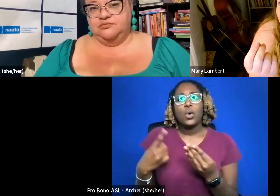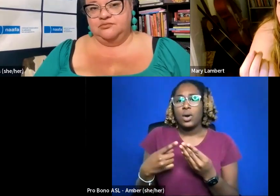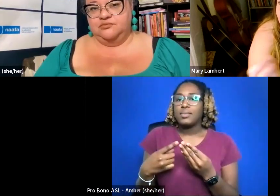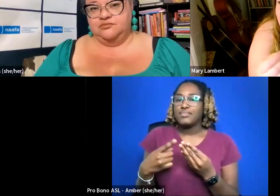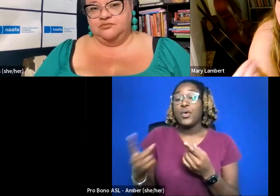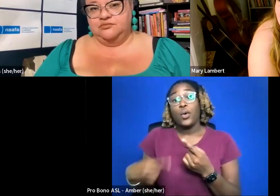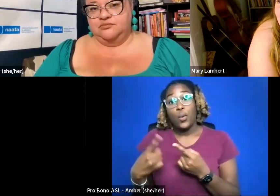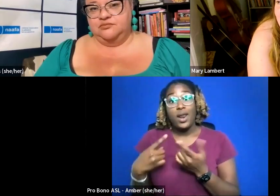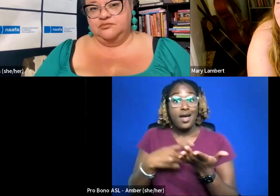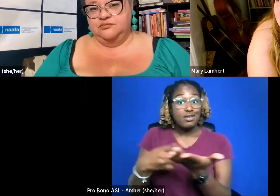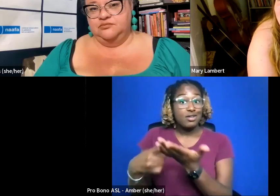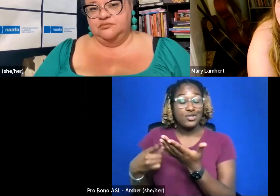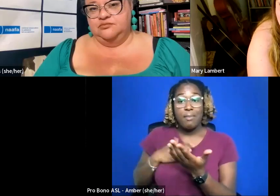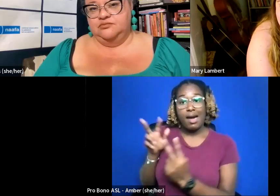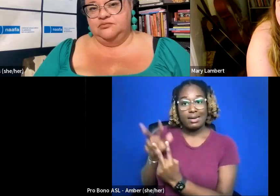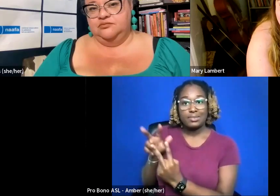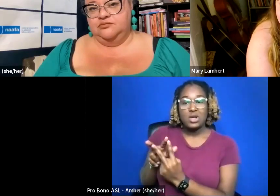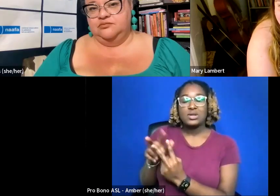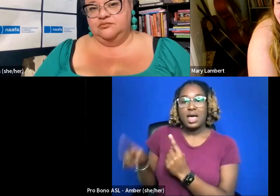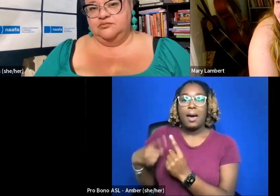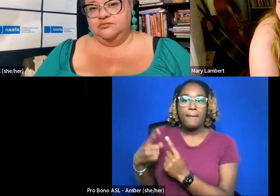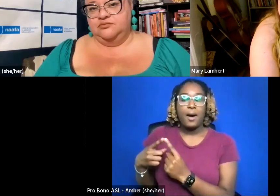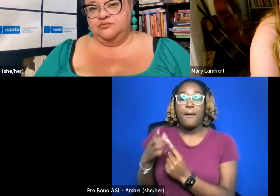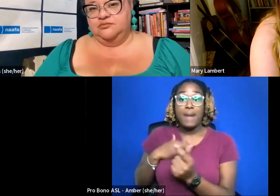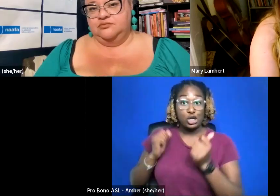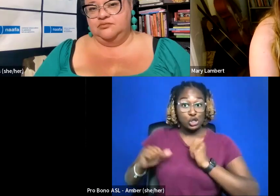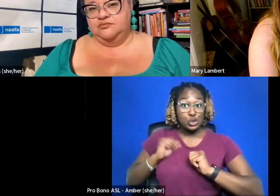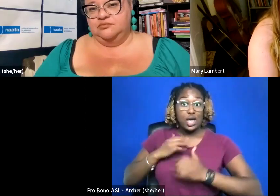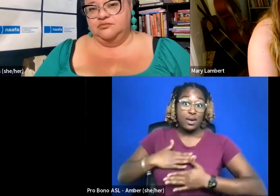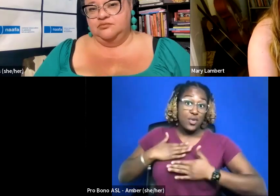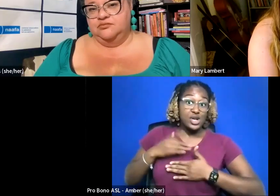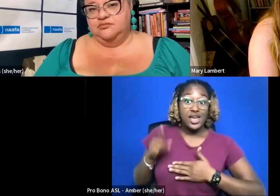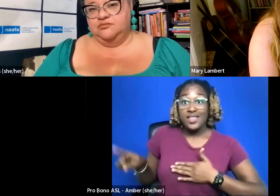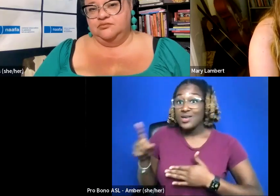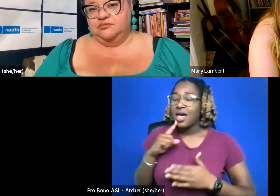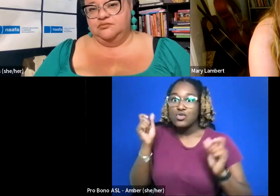about like my shows, I really appreciate that. They'll say, You know, I was so surprised when I went to your